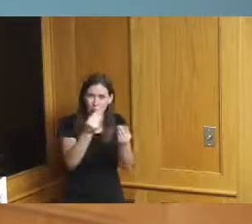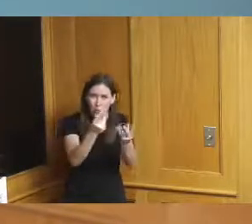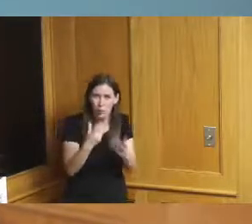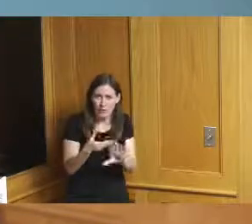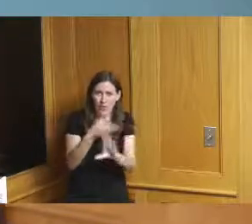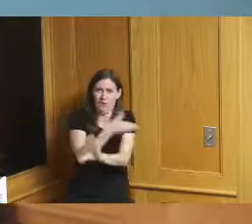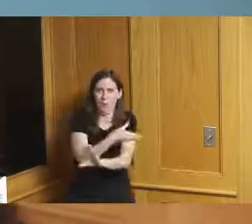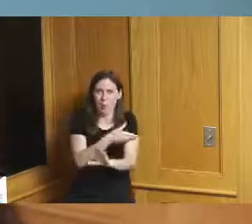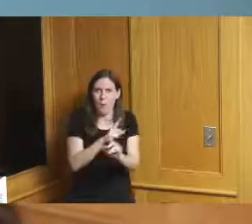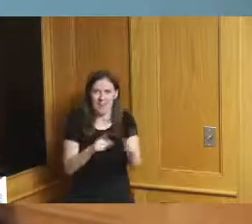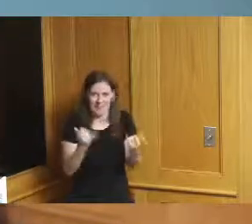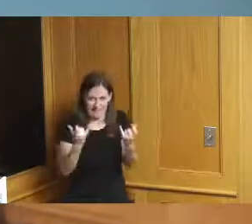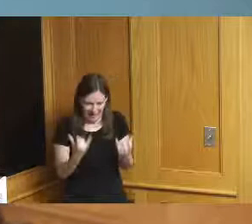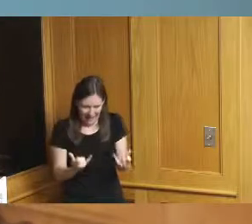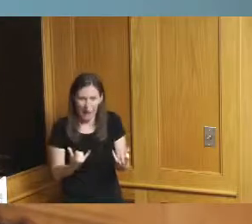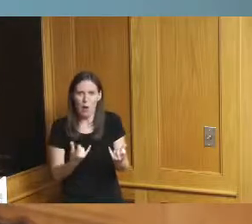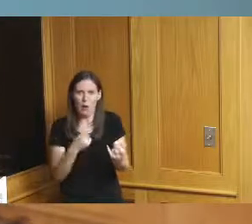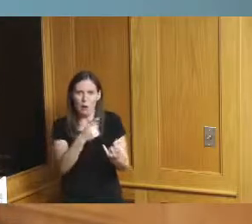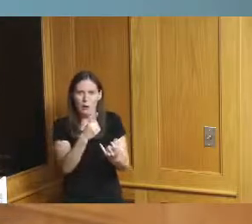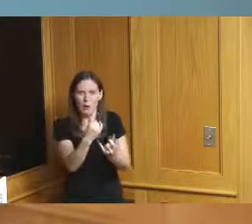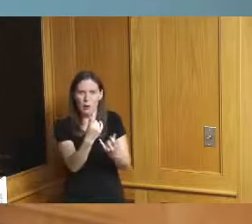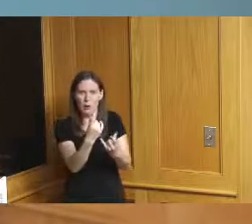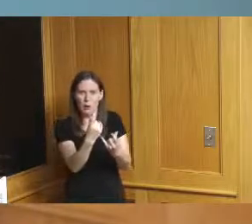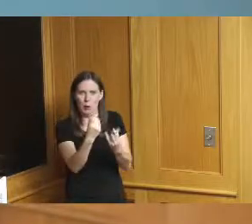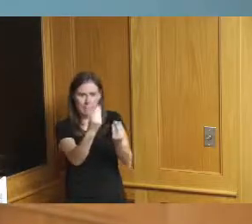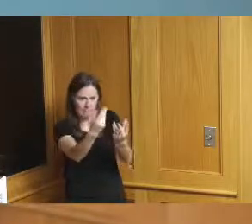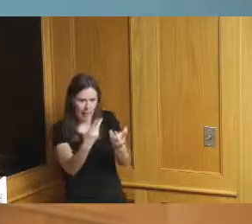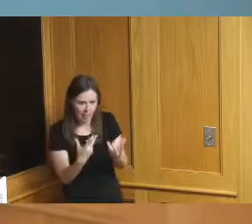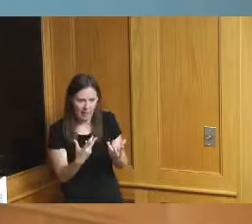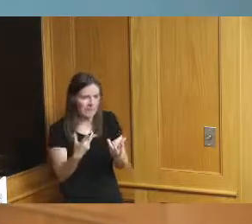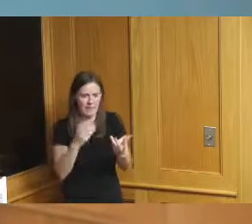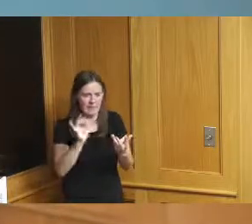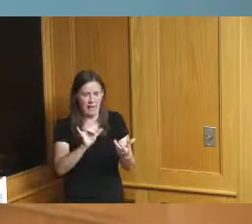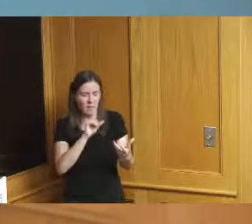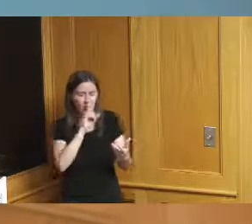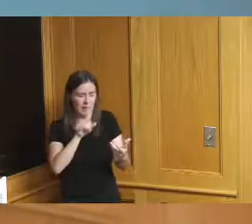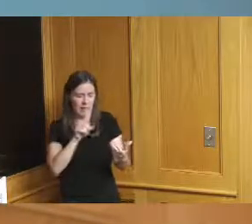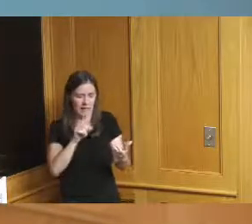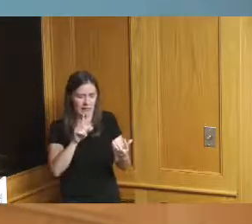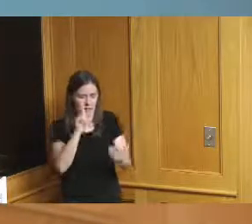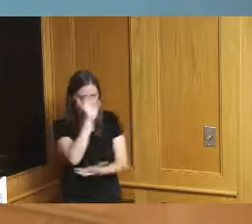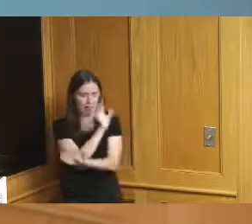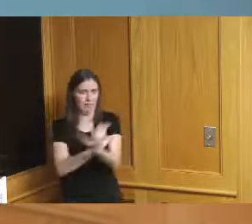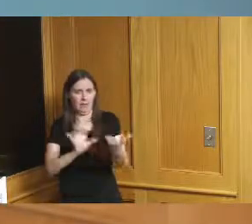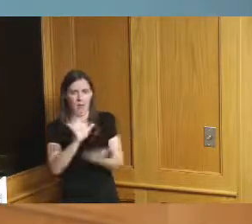but now that you've gotten a mess going so and i just like to get to the questions i